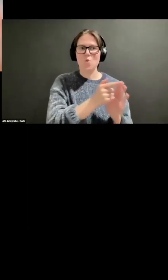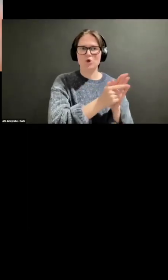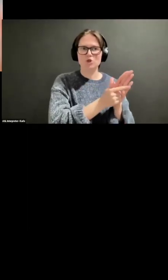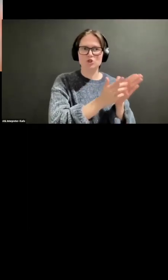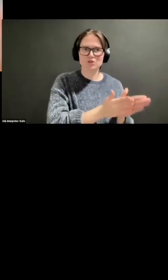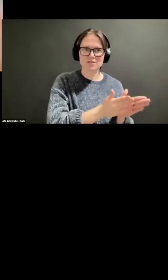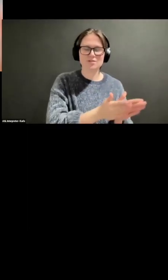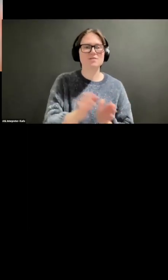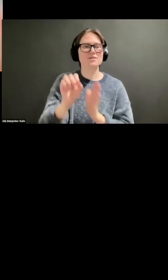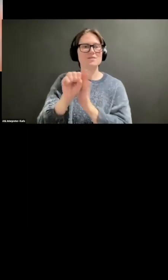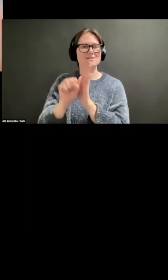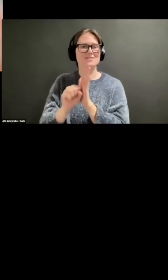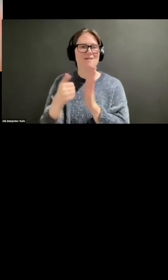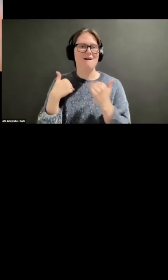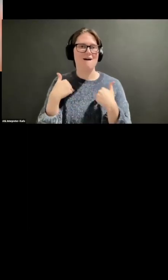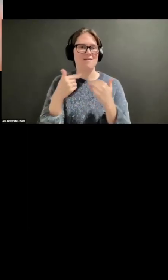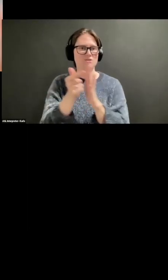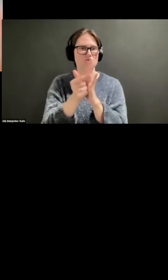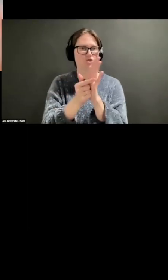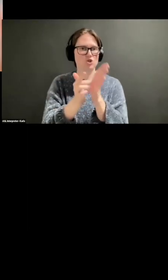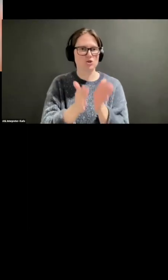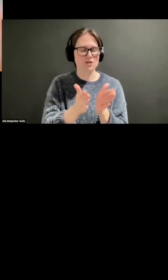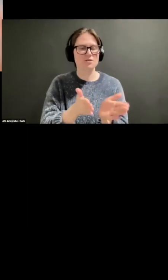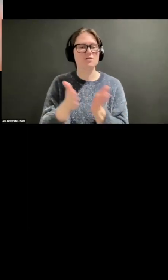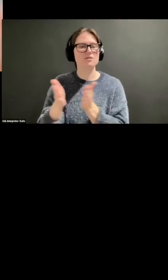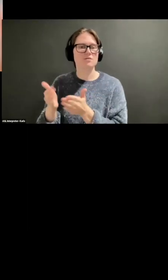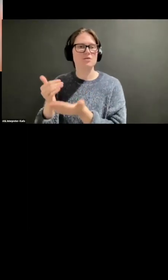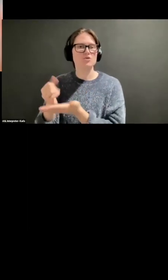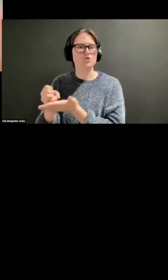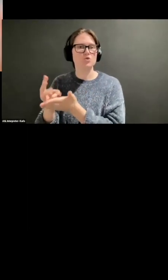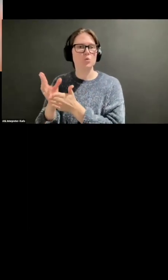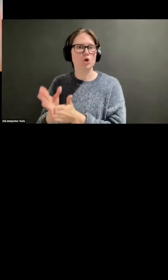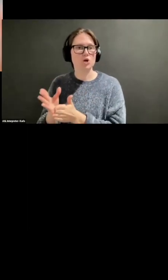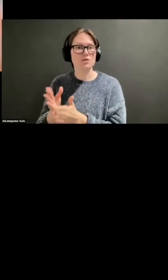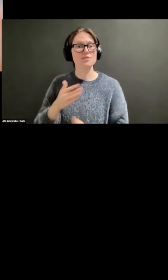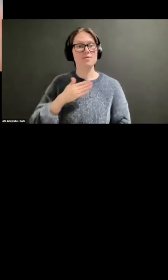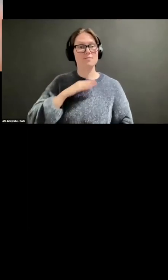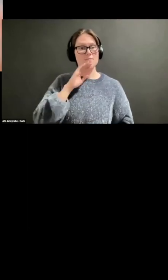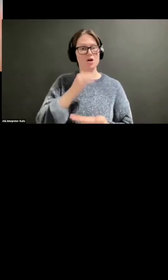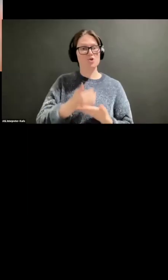My daughter was not born in the county that I live, so I had social workers in the county that she was